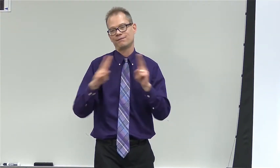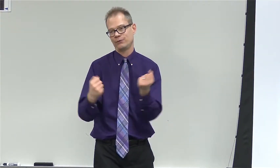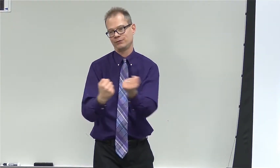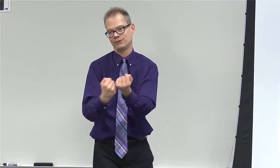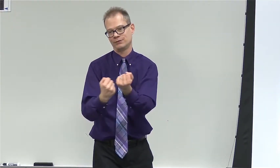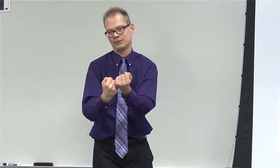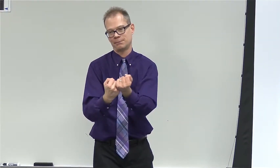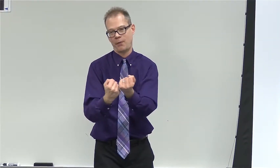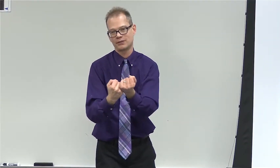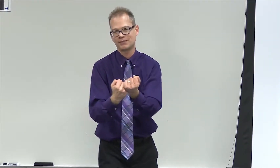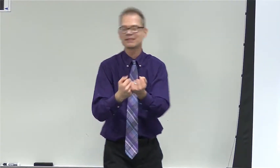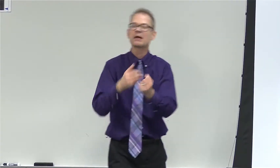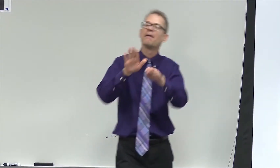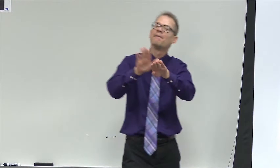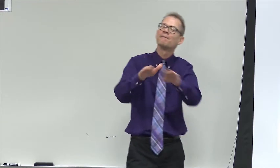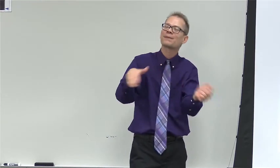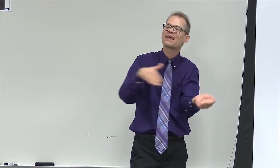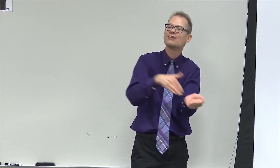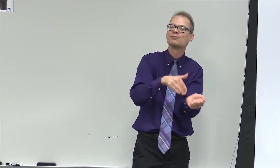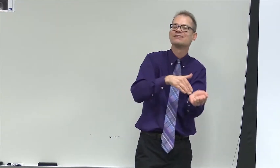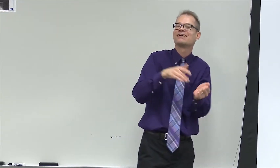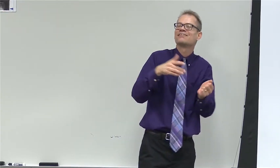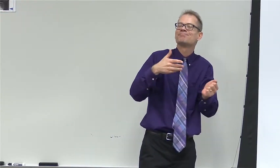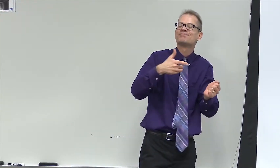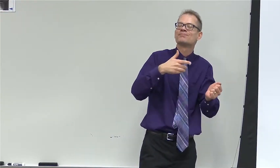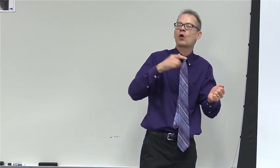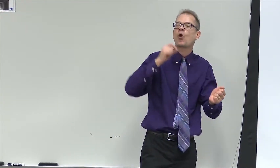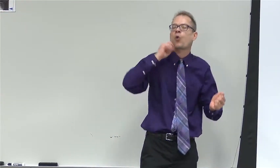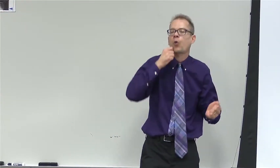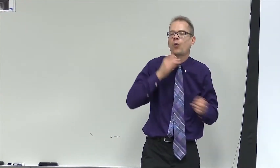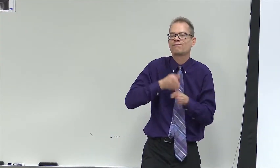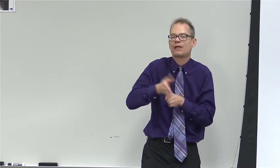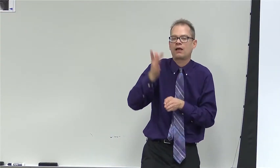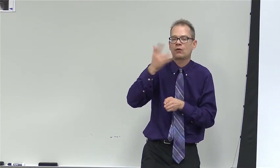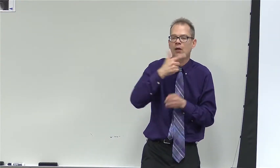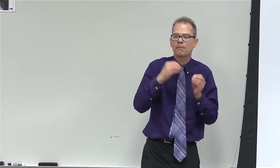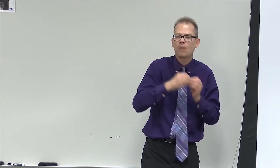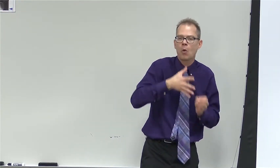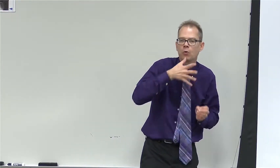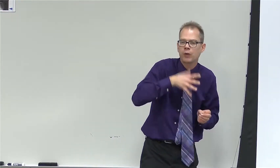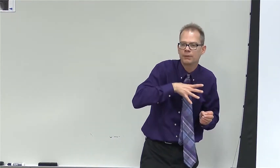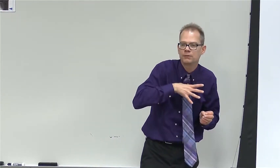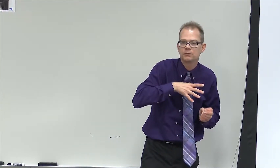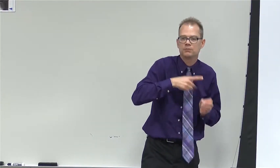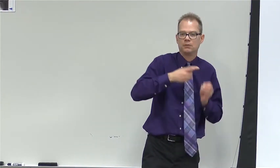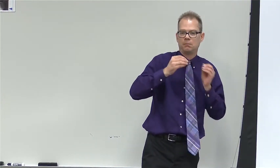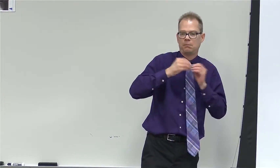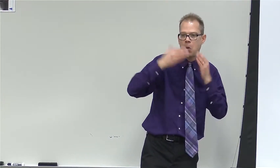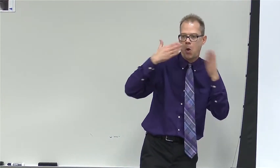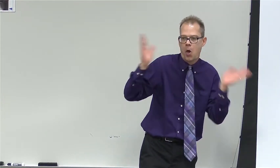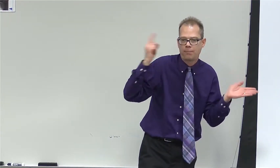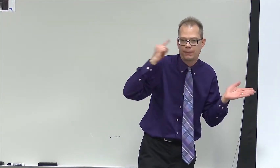and they were very supportive of me.